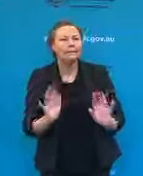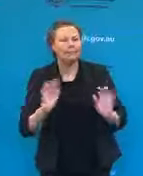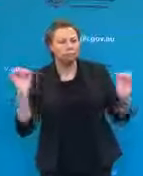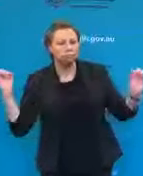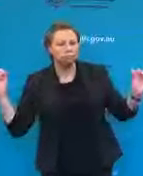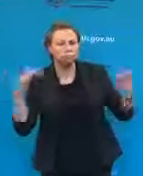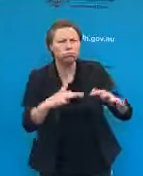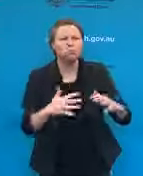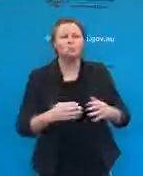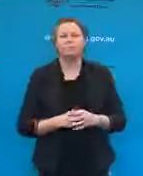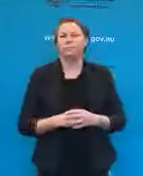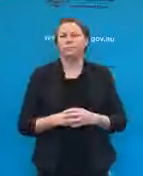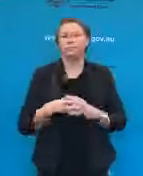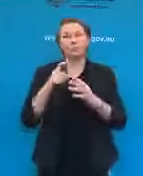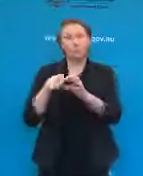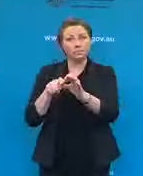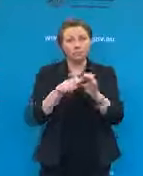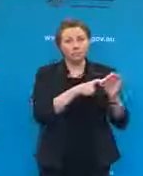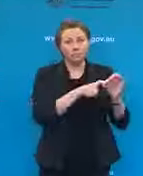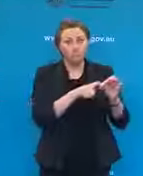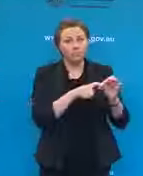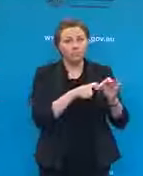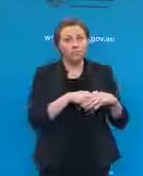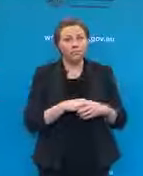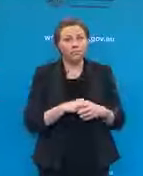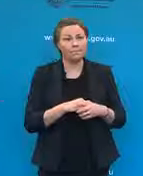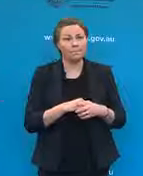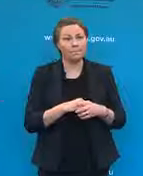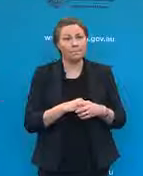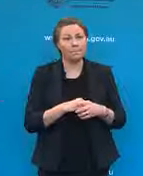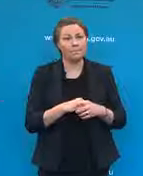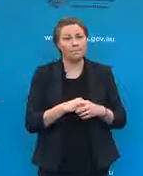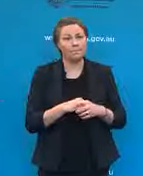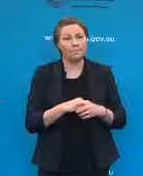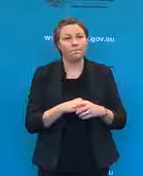Reporter: What is your assessment of how the quest for a vaccine